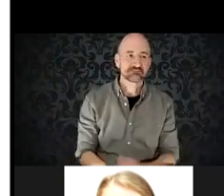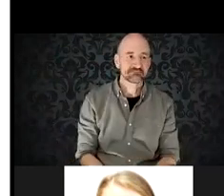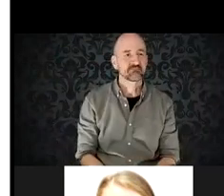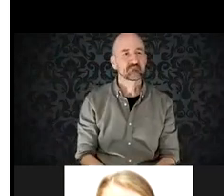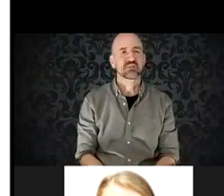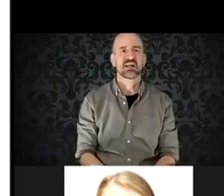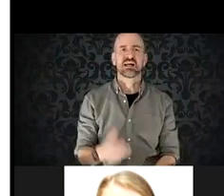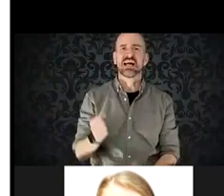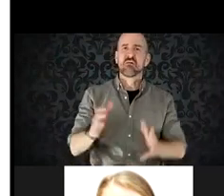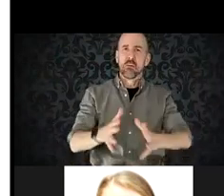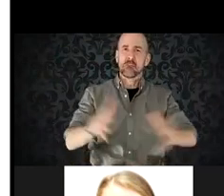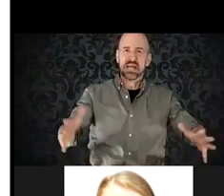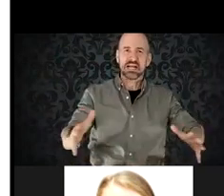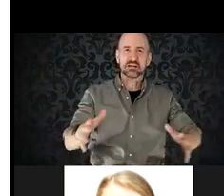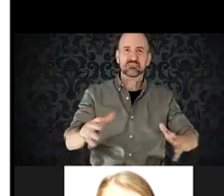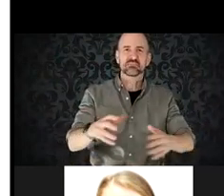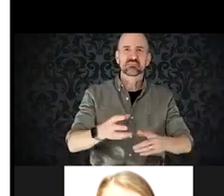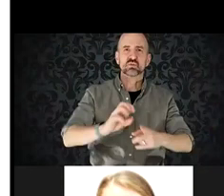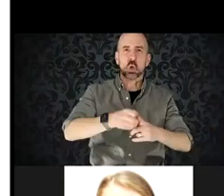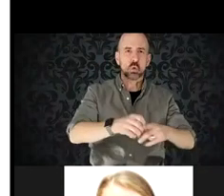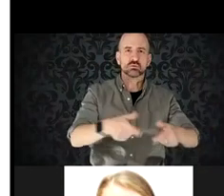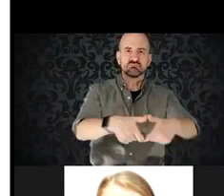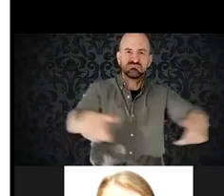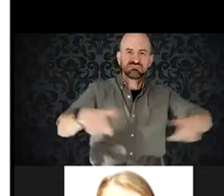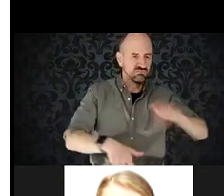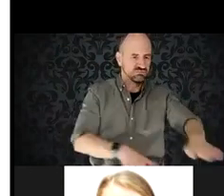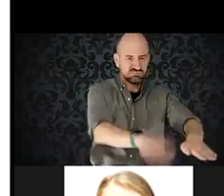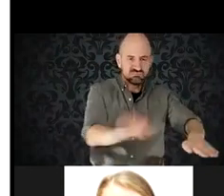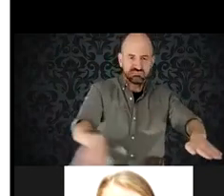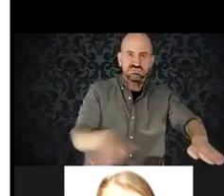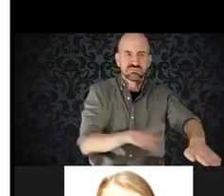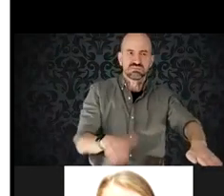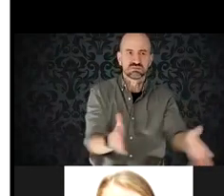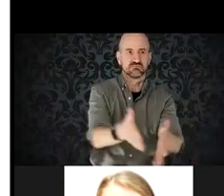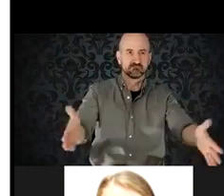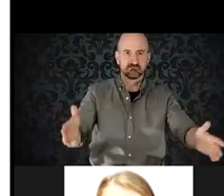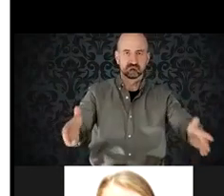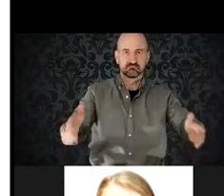here, I had the great pleasure of going along to TouchBase Pears, seen the incredible buildings and